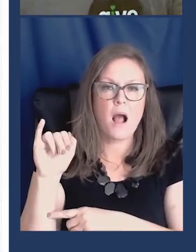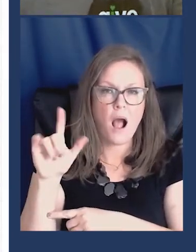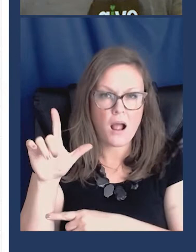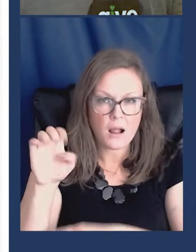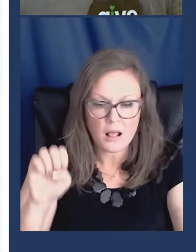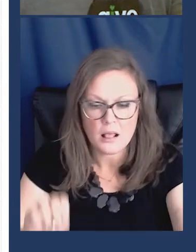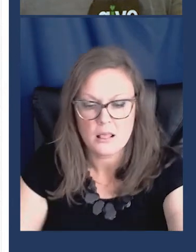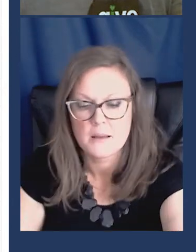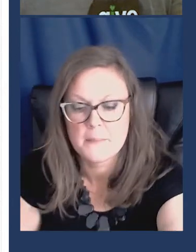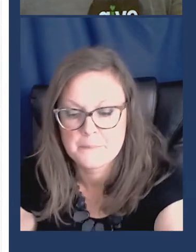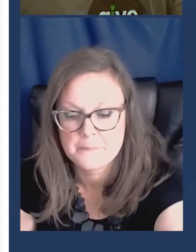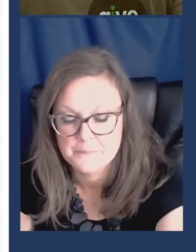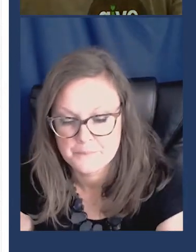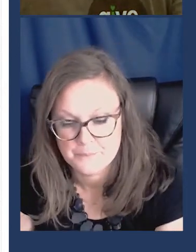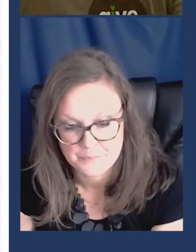Give it a moment.